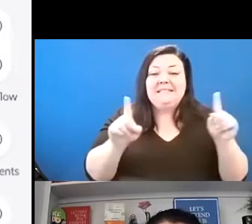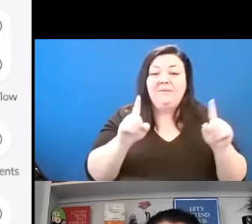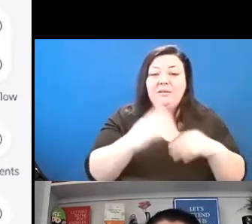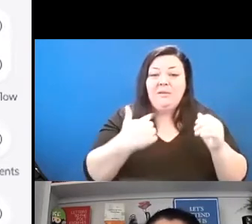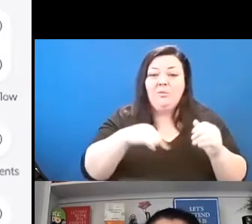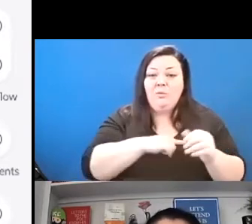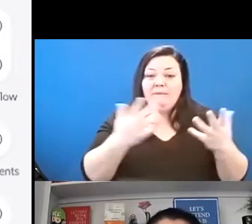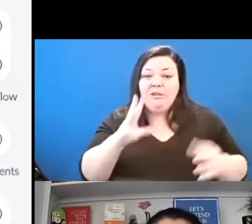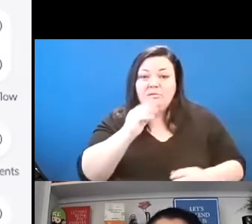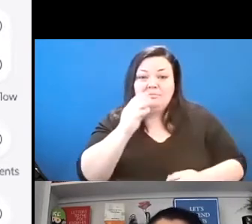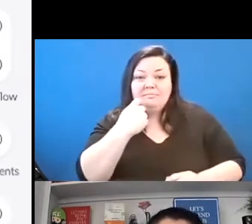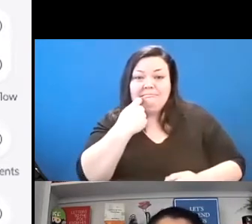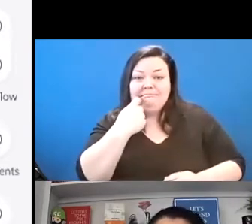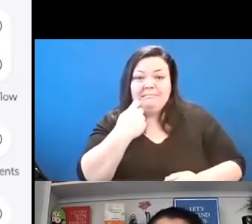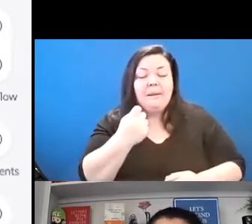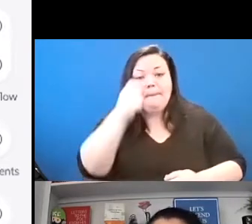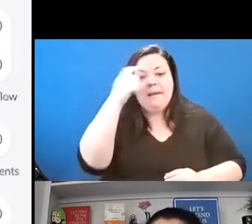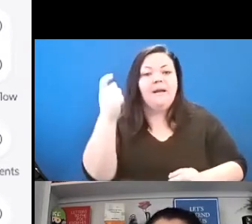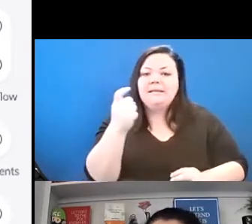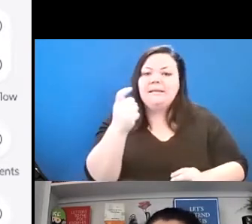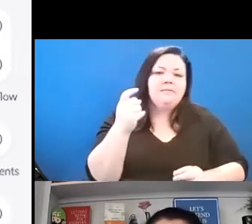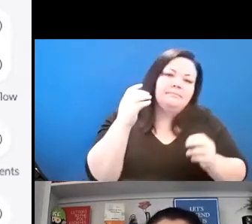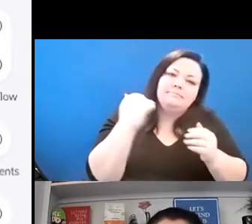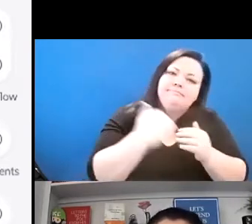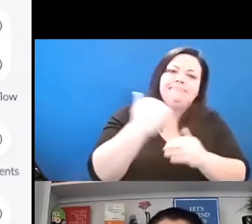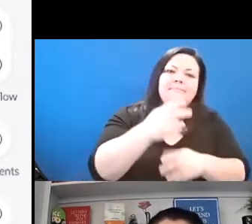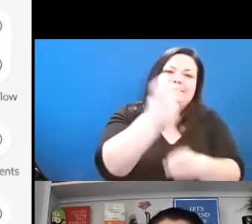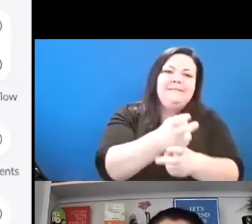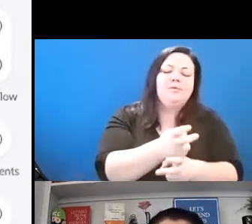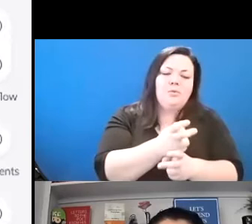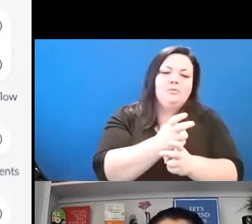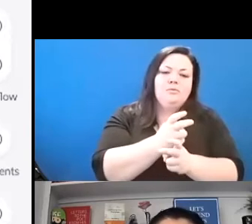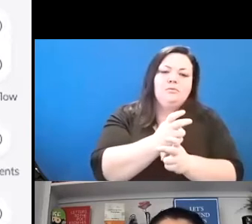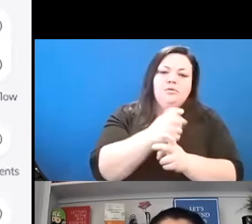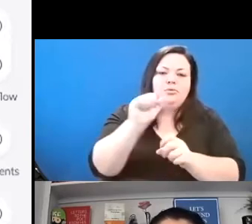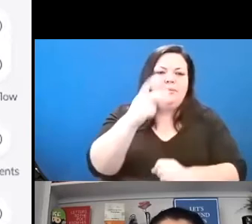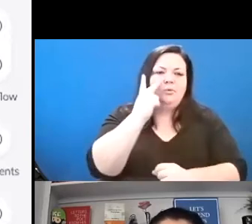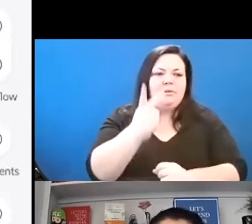um because it's so difficult to kind of see see i thought christ hangs is